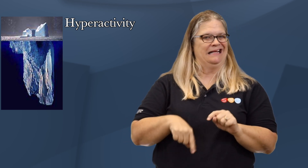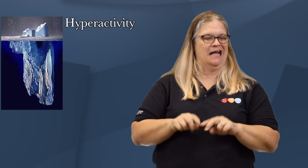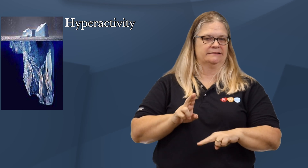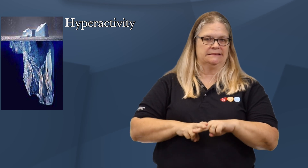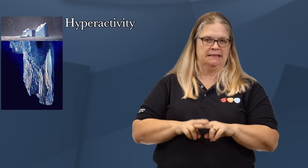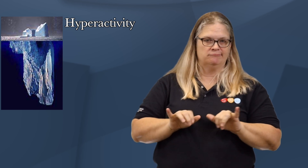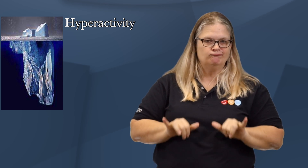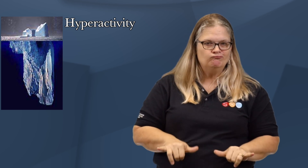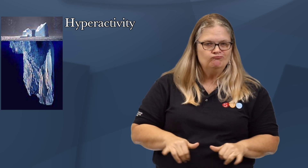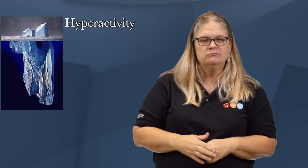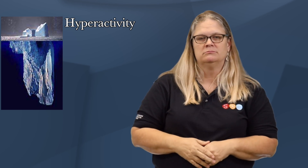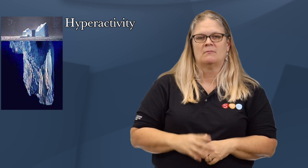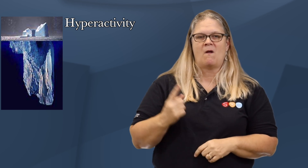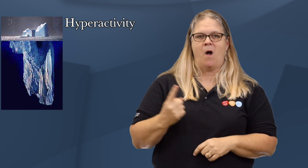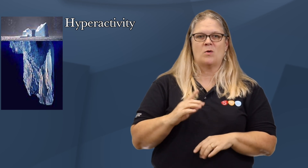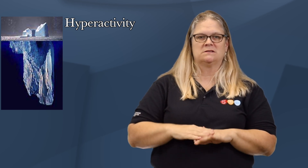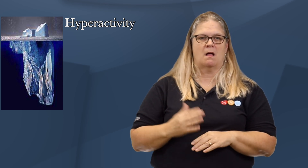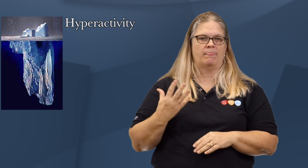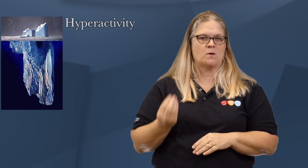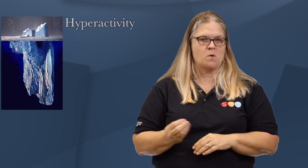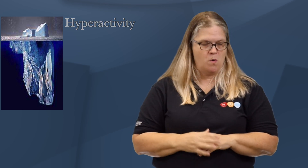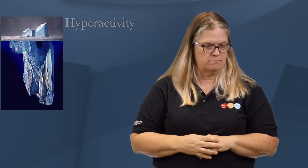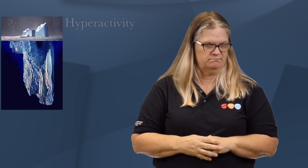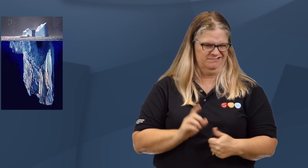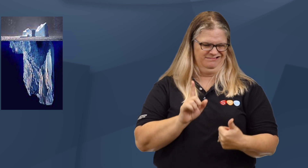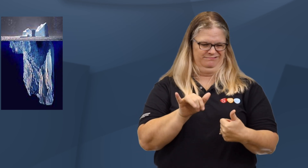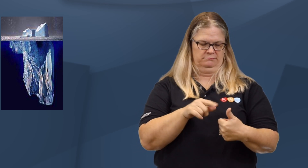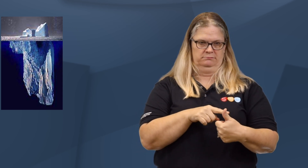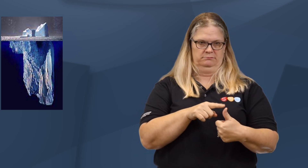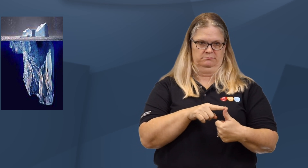inability to sit still, or always on the go.